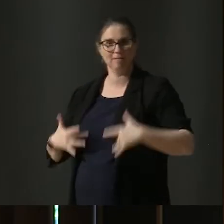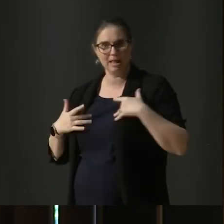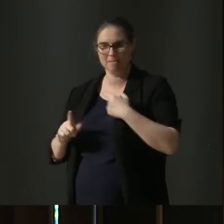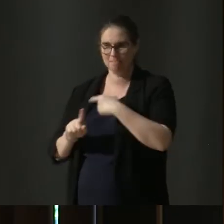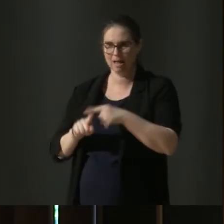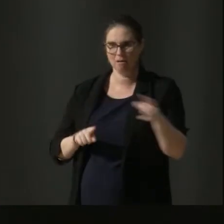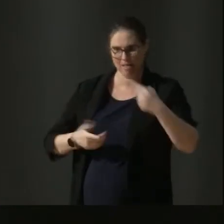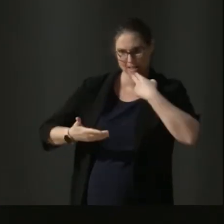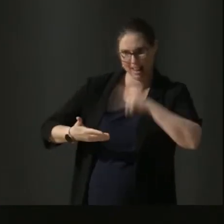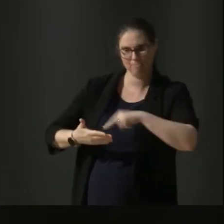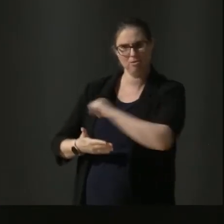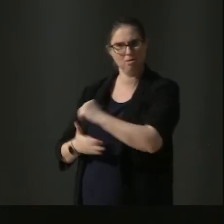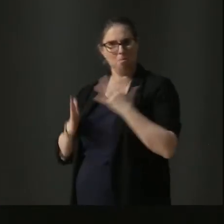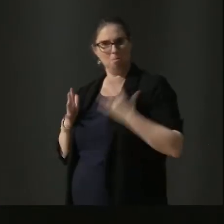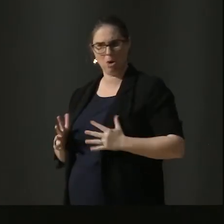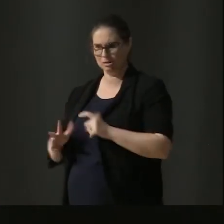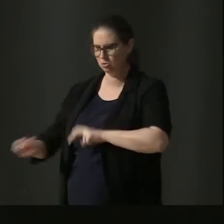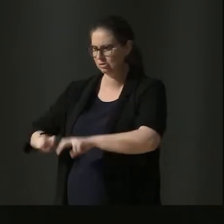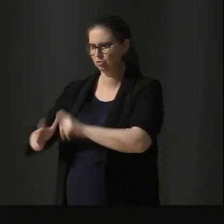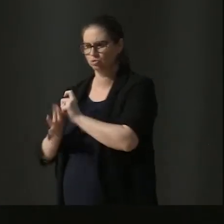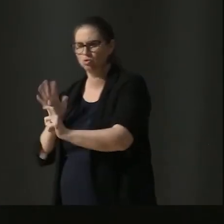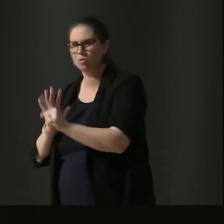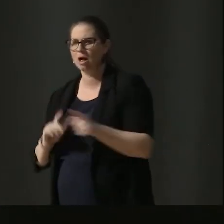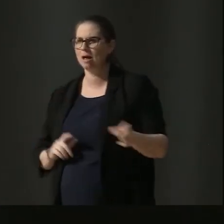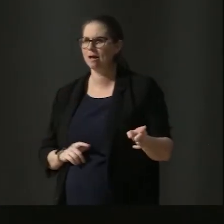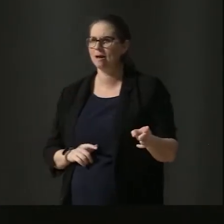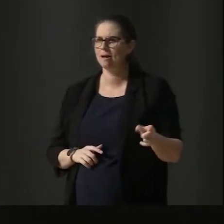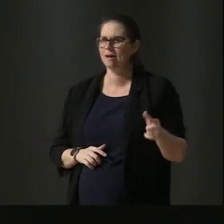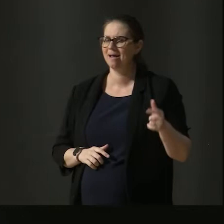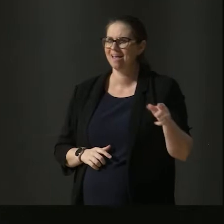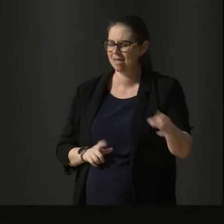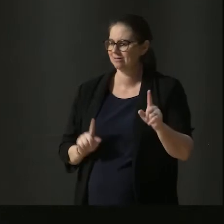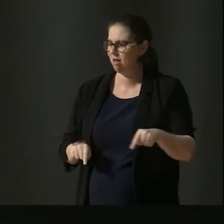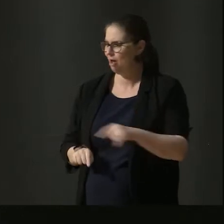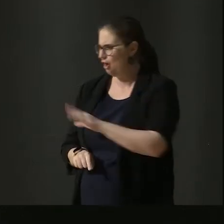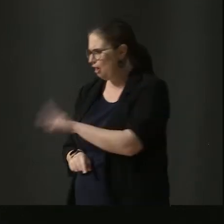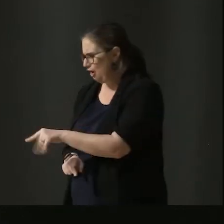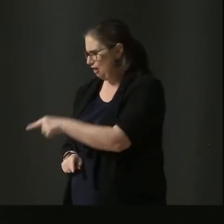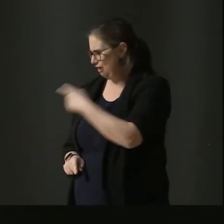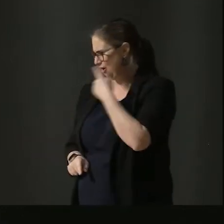And she said, Oh, I think you're happy to be here. You look excited.